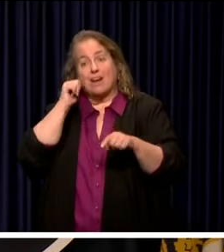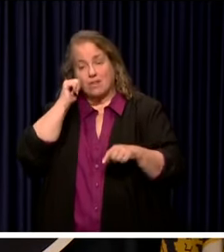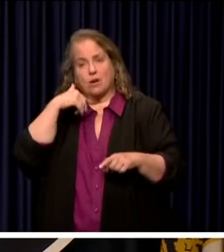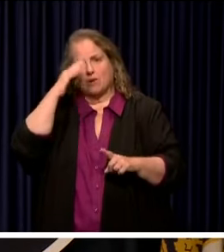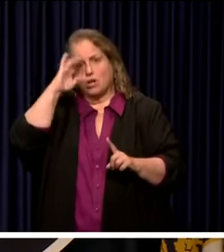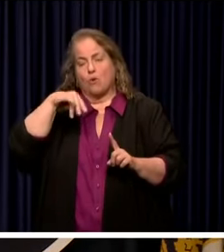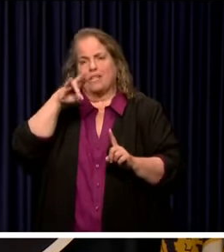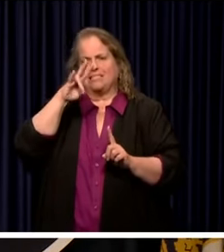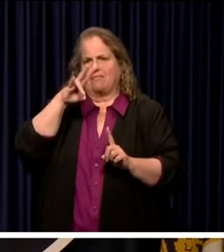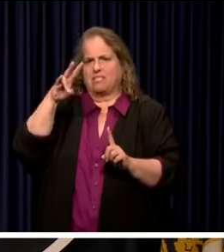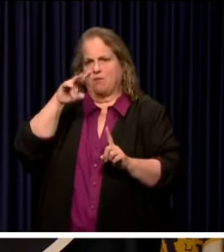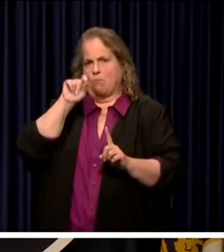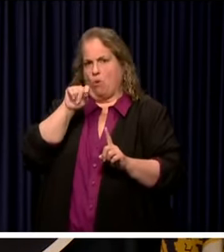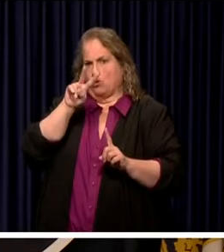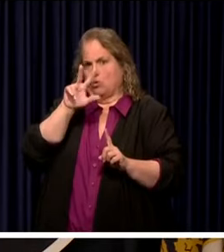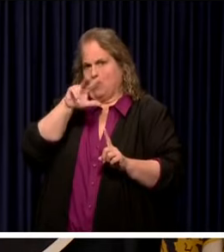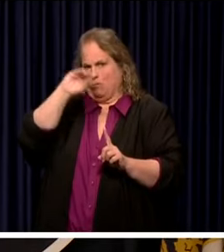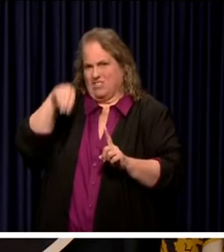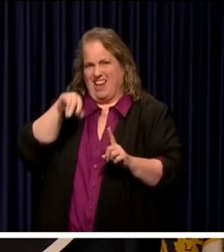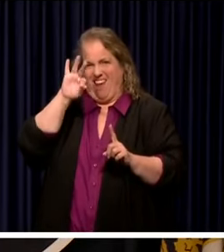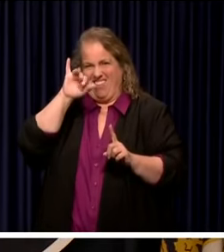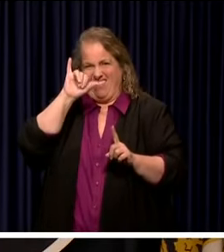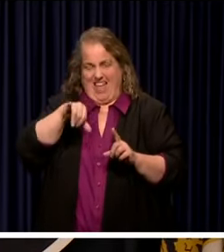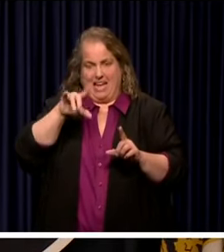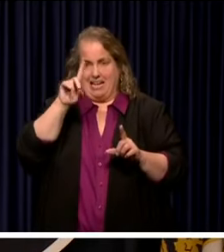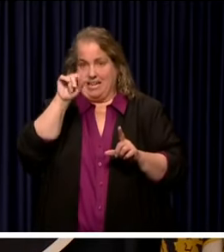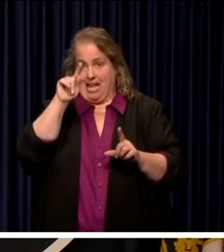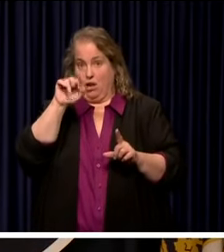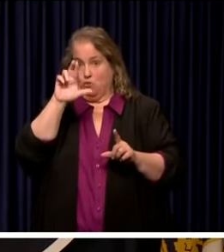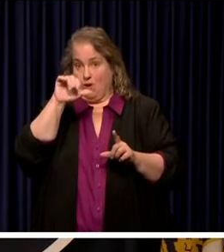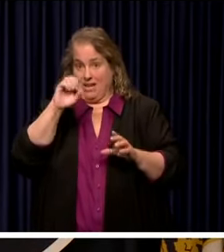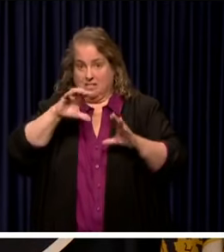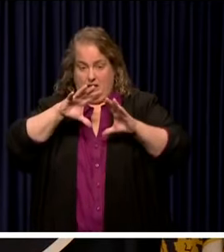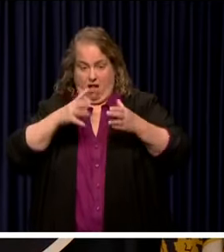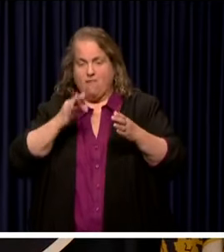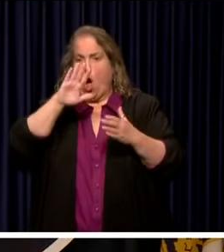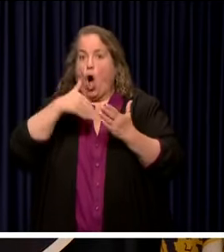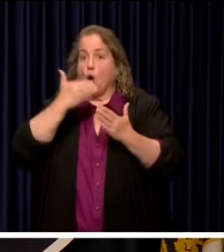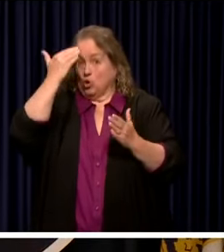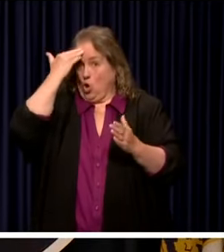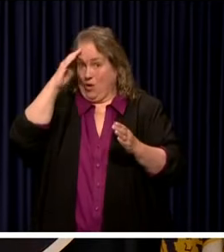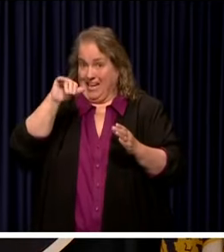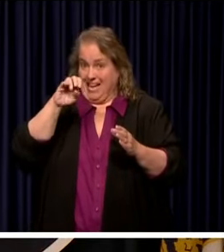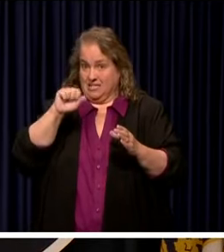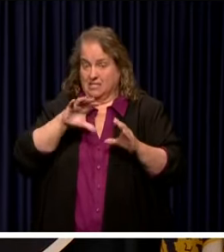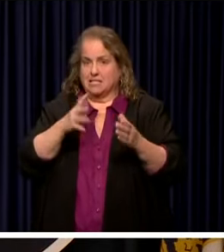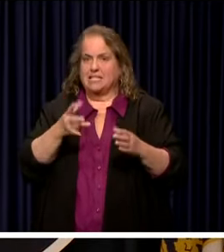MULTI-RACIAL.